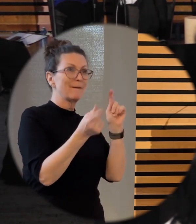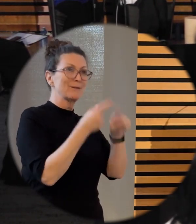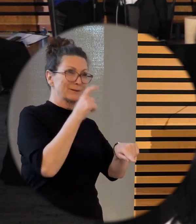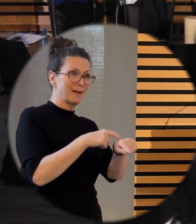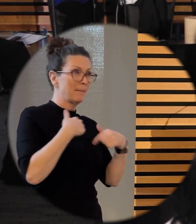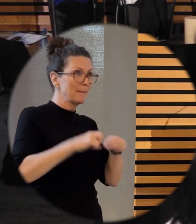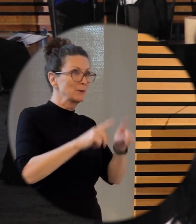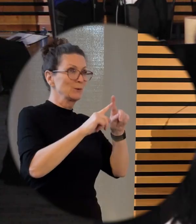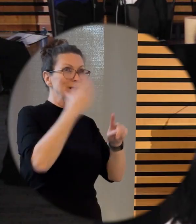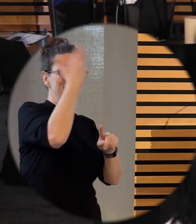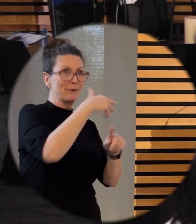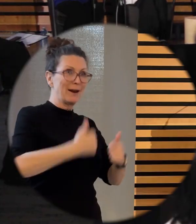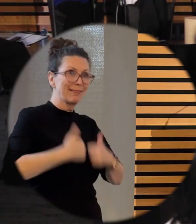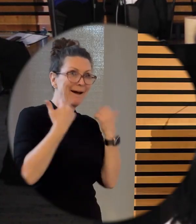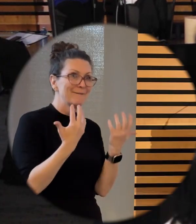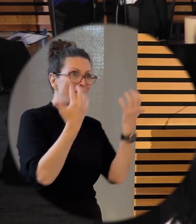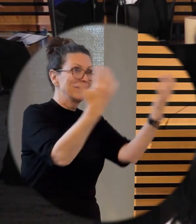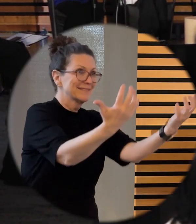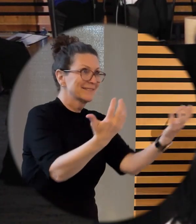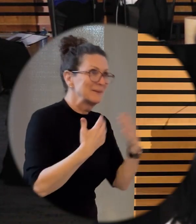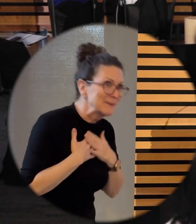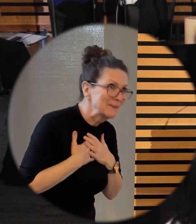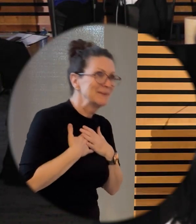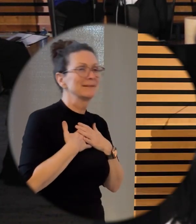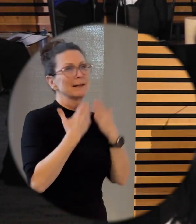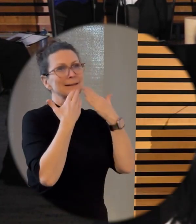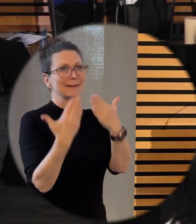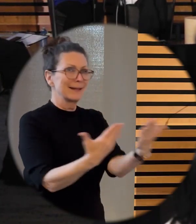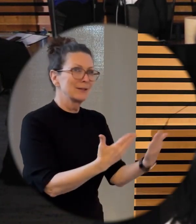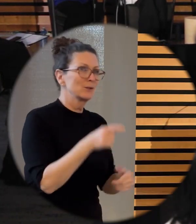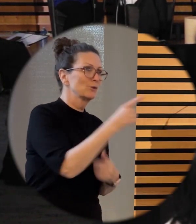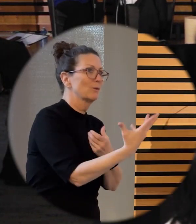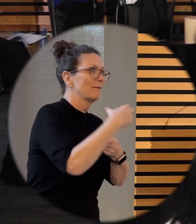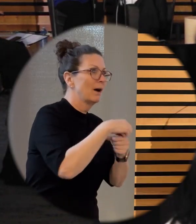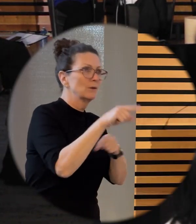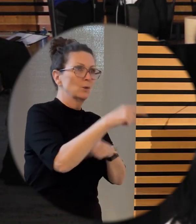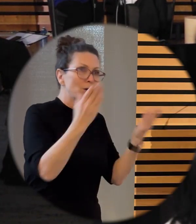And thank you also very much for your intent, your attention, your engagement, and being part of this